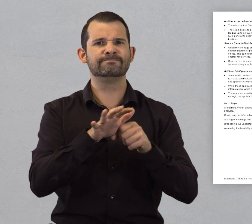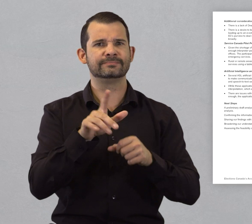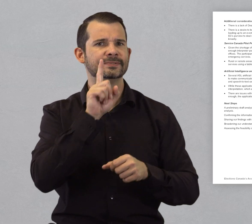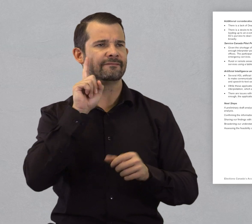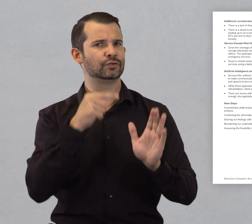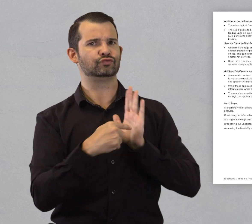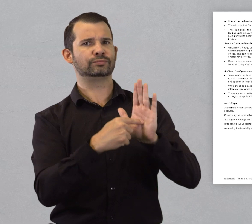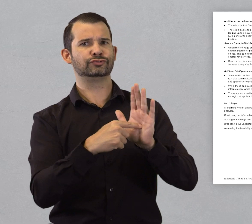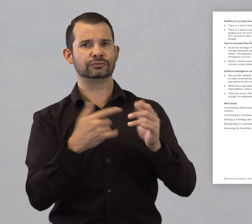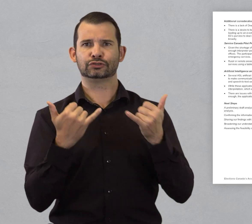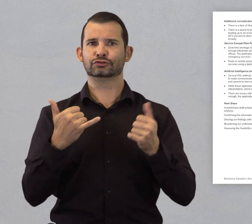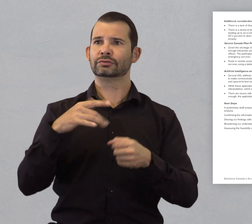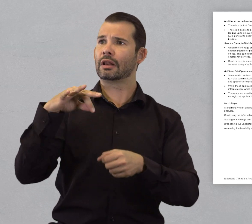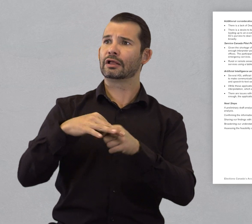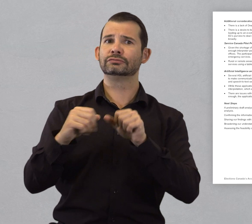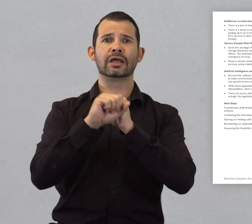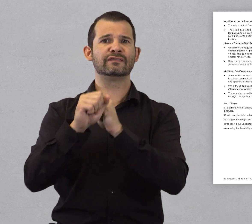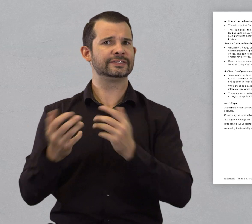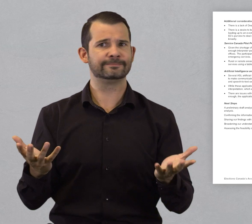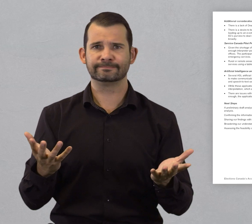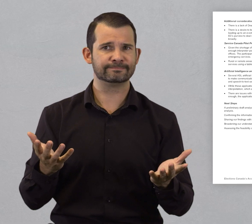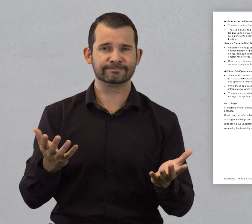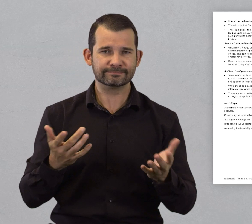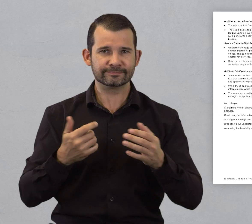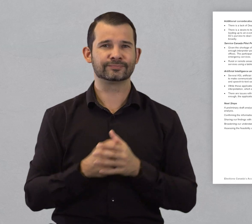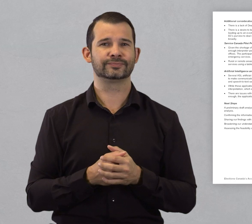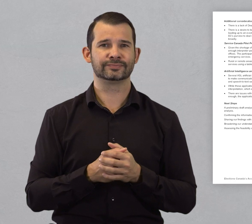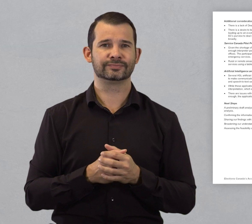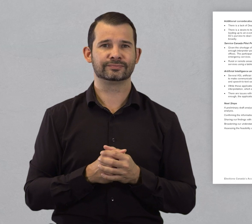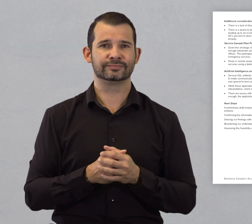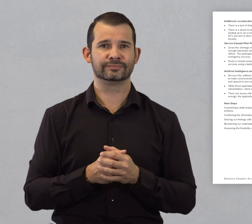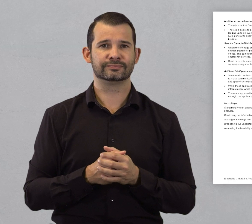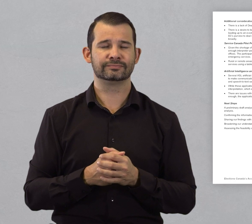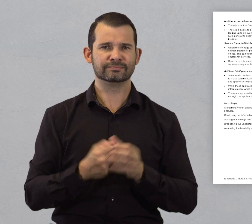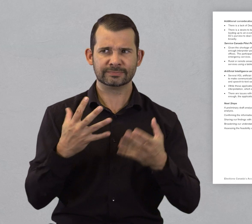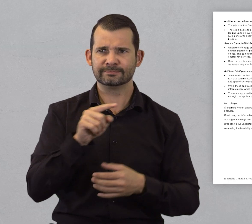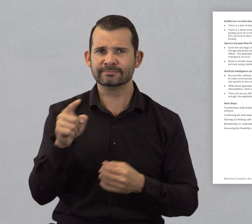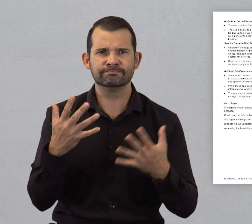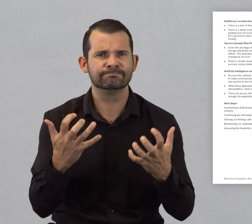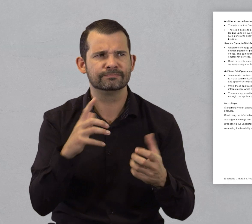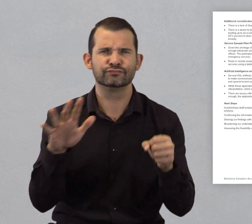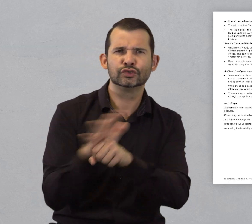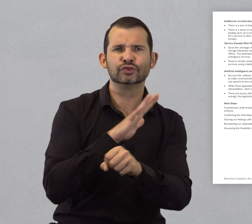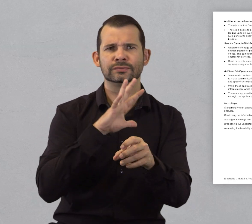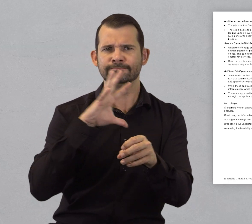representation in current election advertising. • There is a desire to be fully involved in and